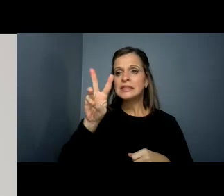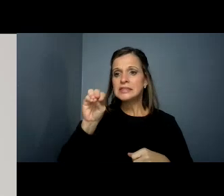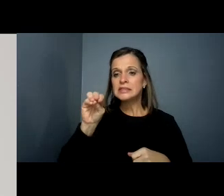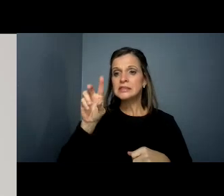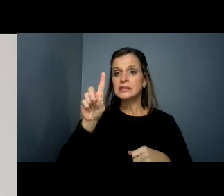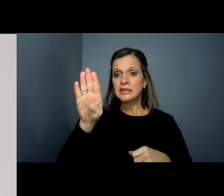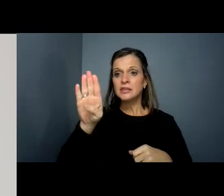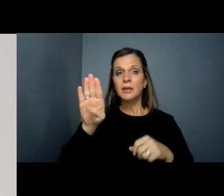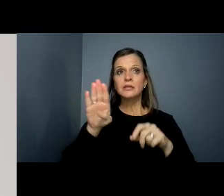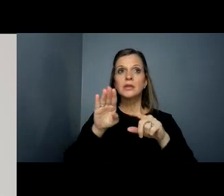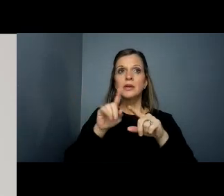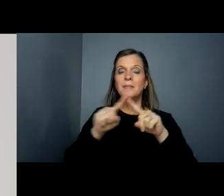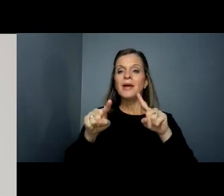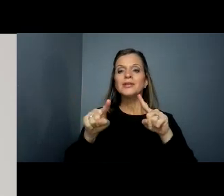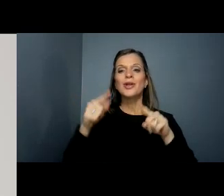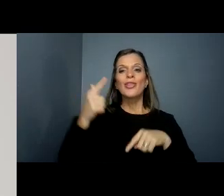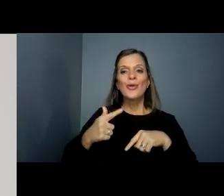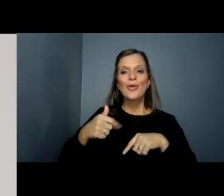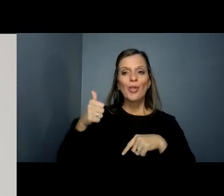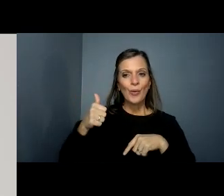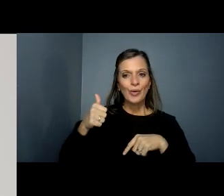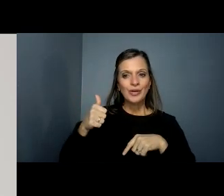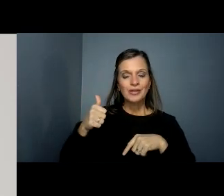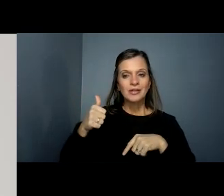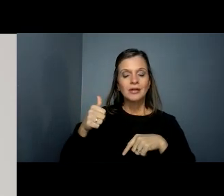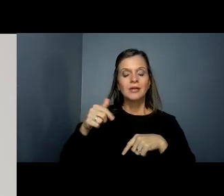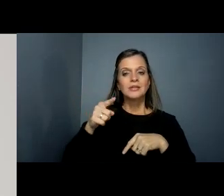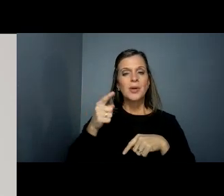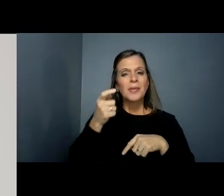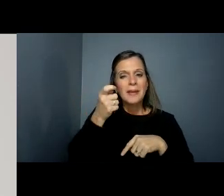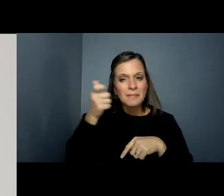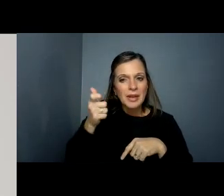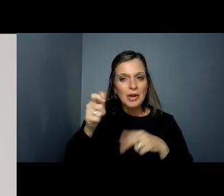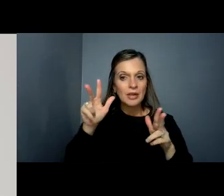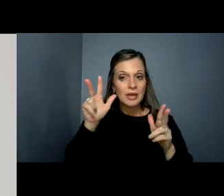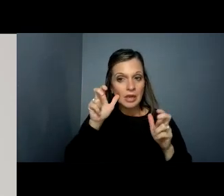So what's happening here is we get somebody, we give them this test and